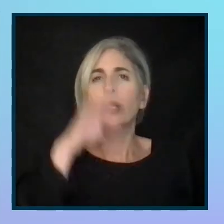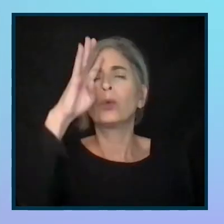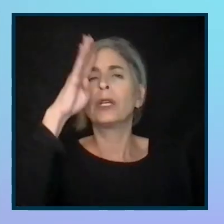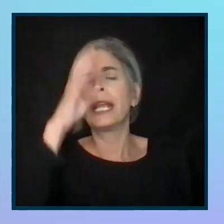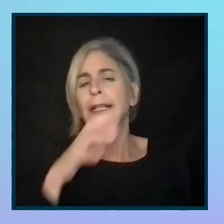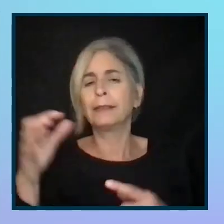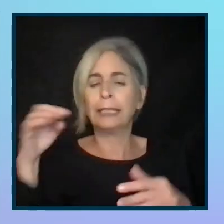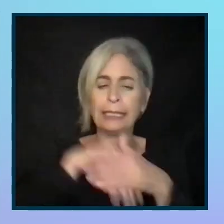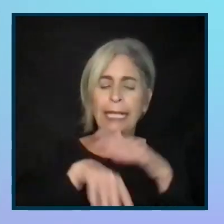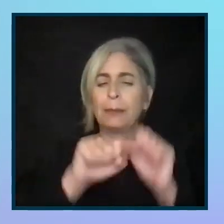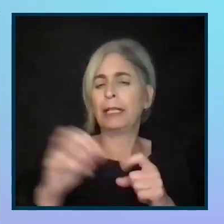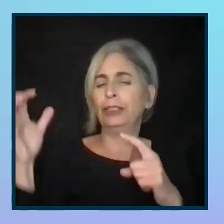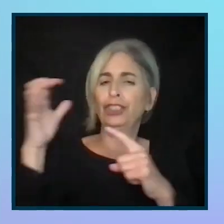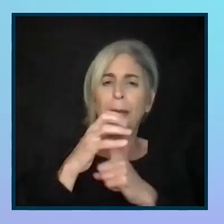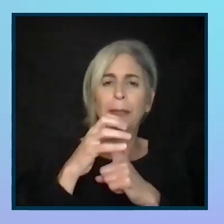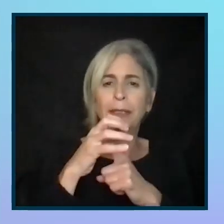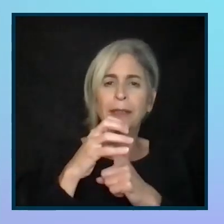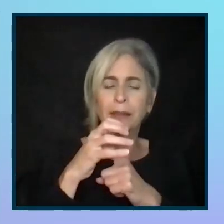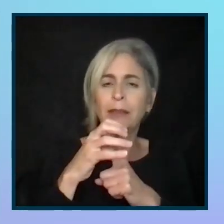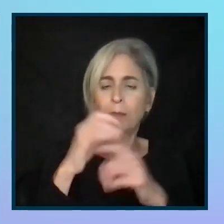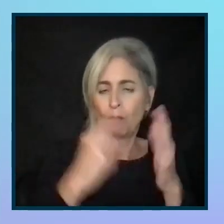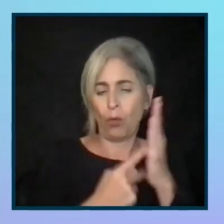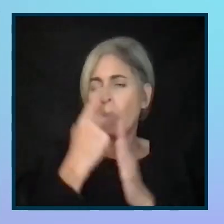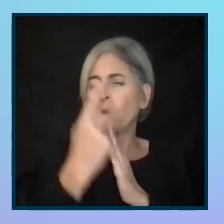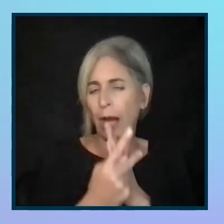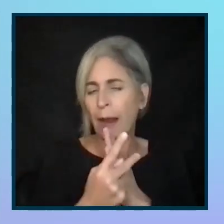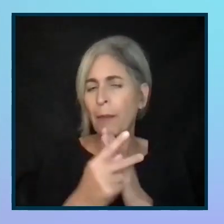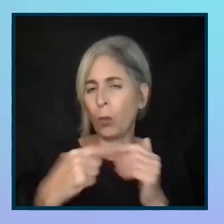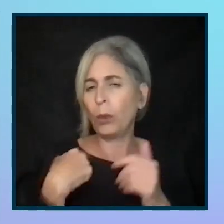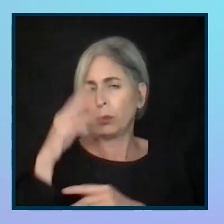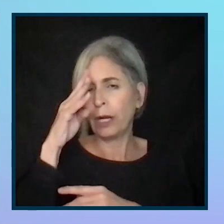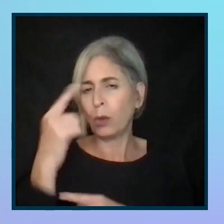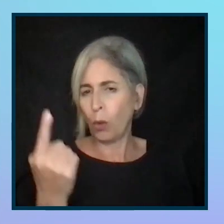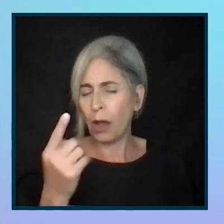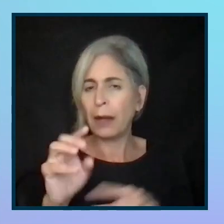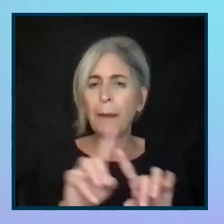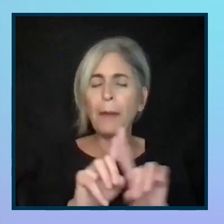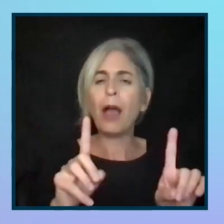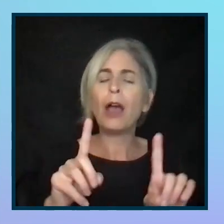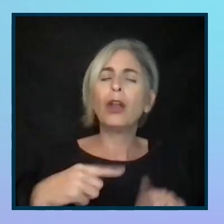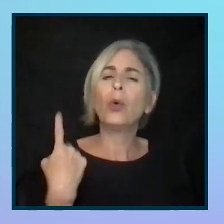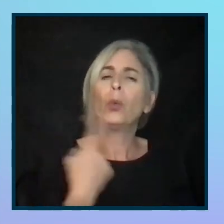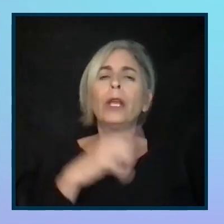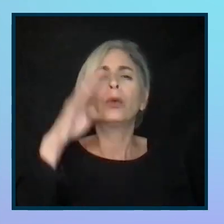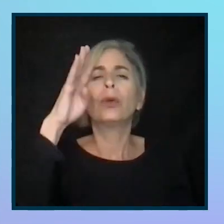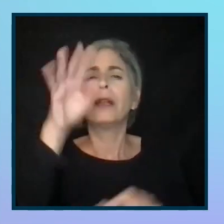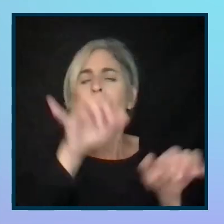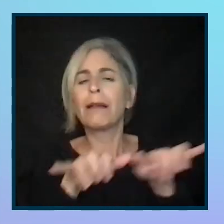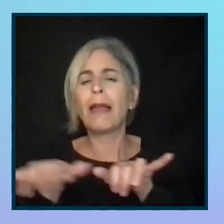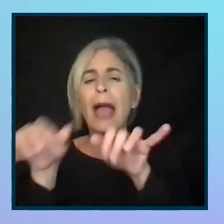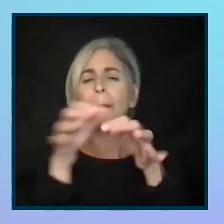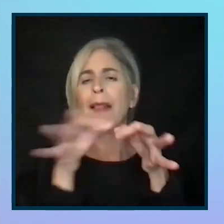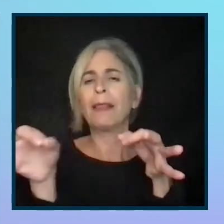A lot of people have Accessibility Champion Programs, but we did it so that we could create a common language across the company.